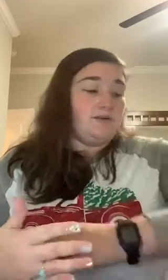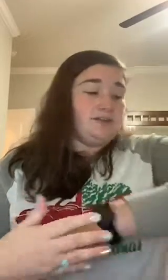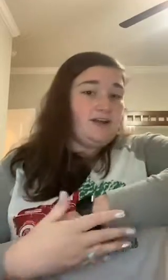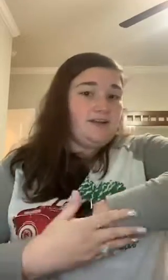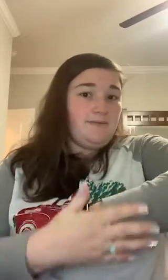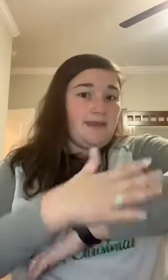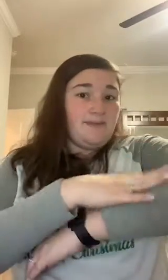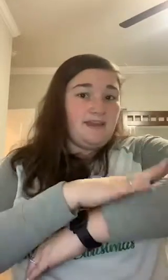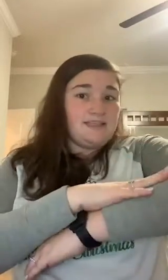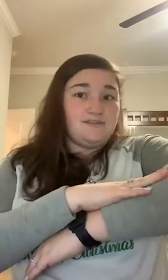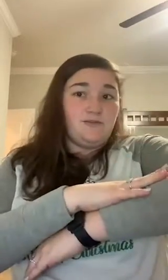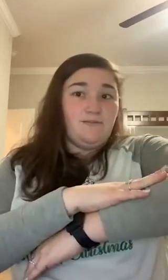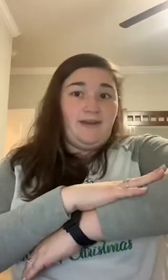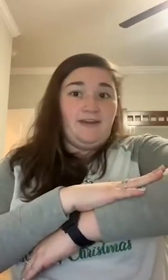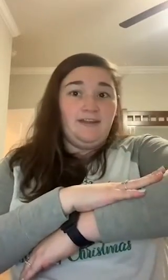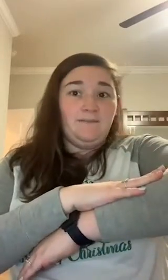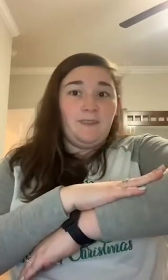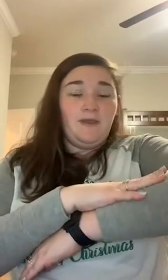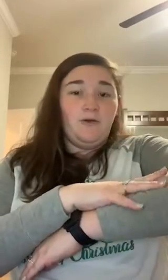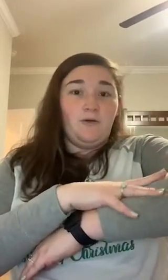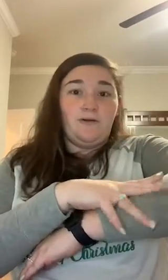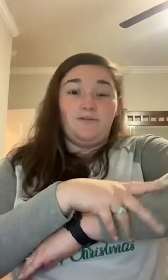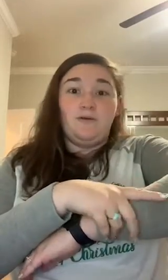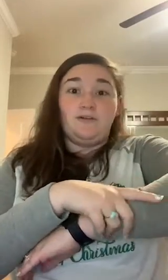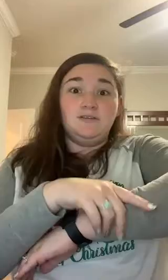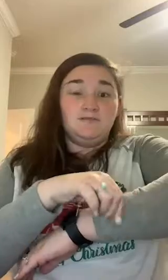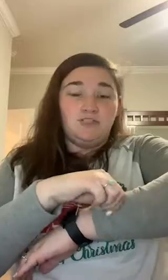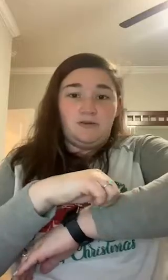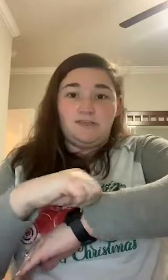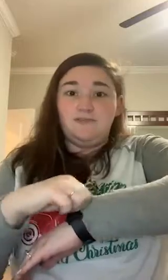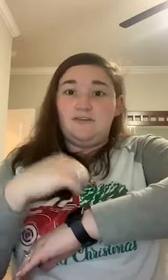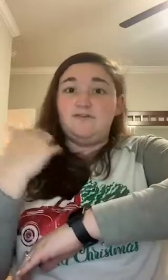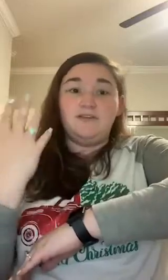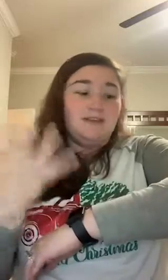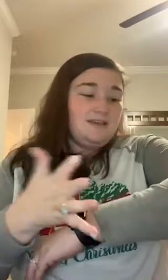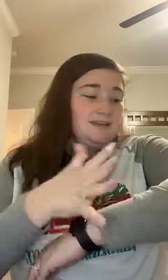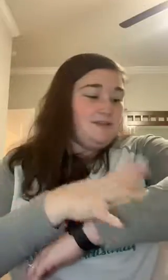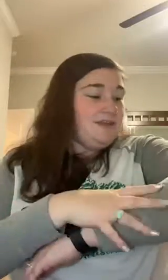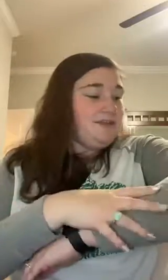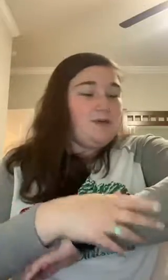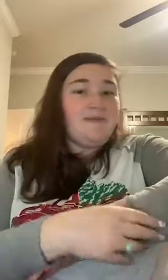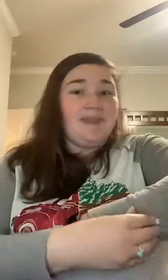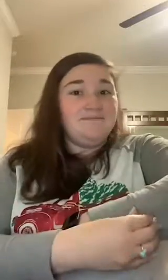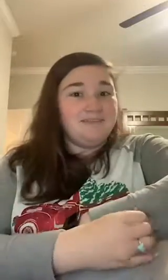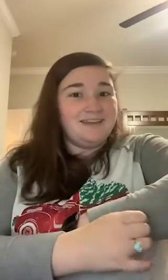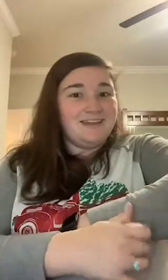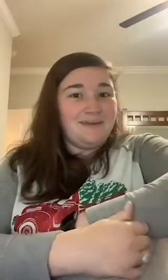talking to the baby as if we're Mary or, if you will, Joseph if you're a man and you want to